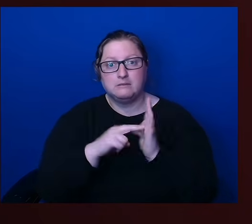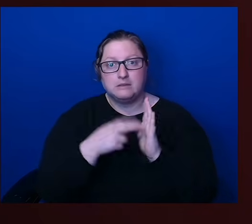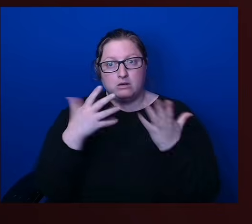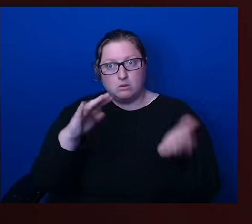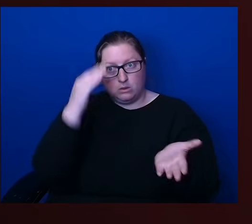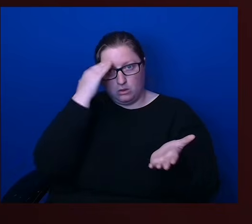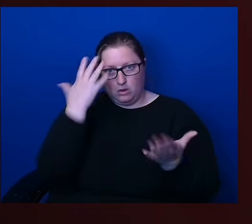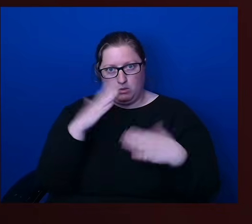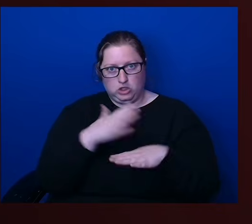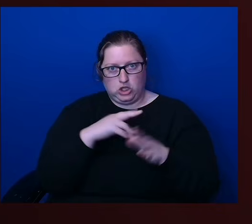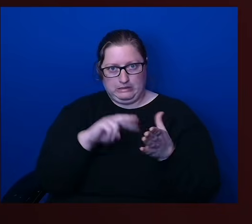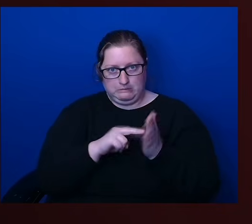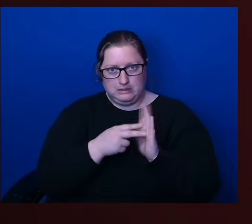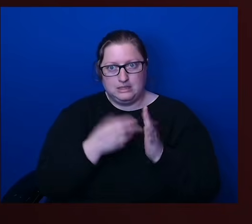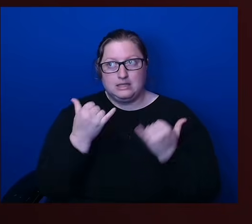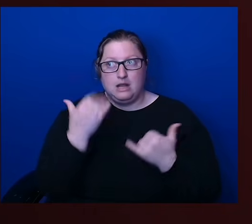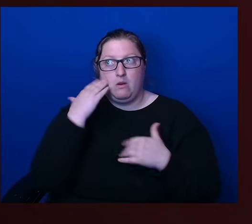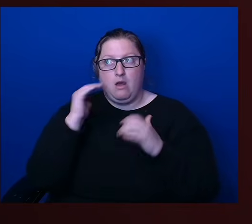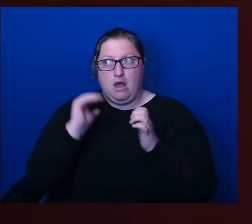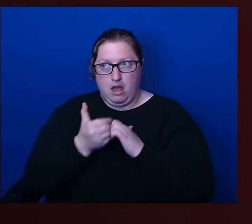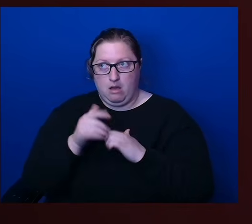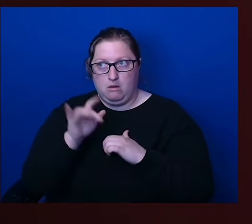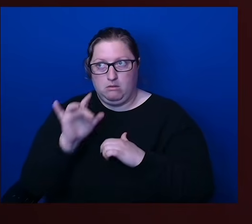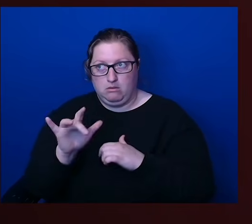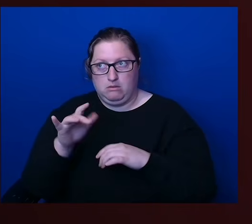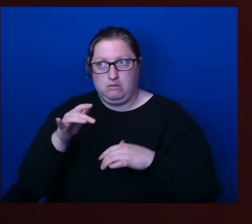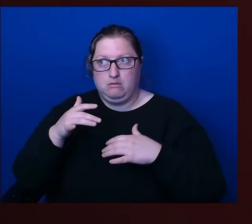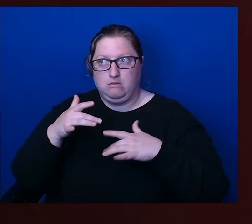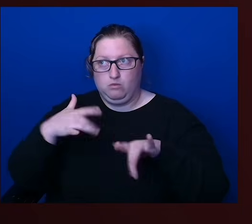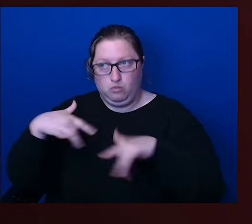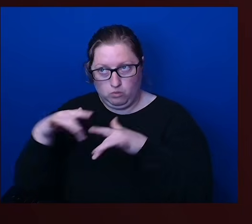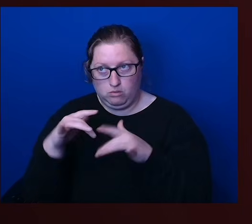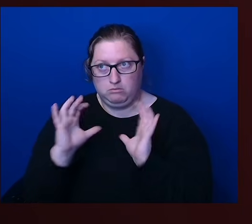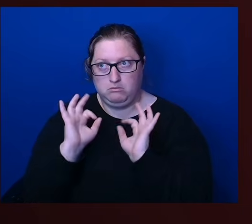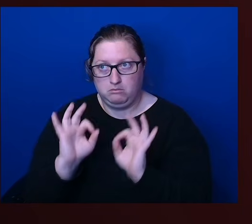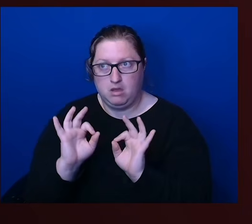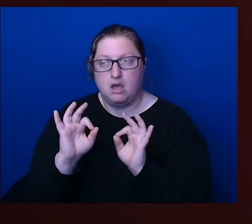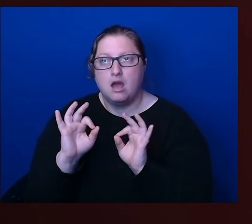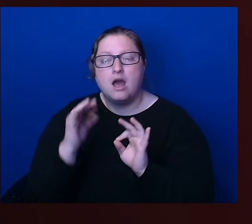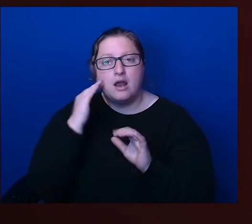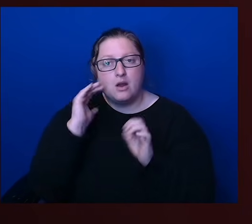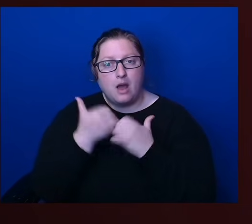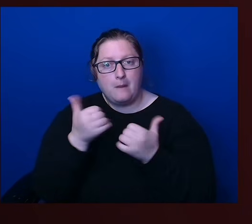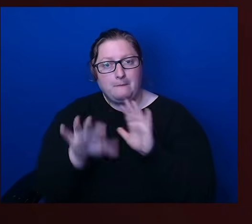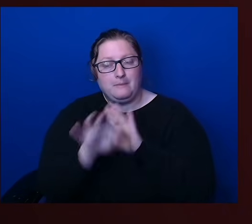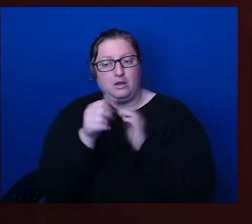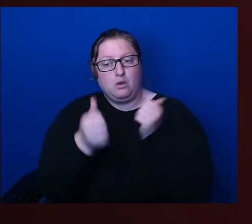now I know how to play that song once I've generated it, and I know how to pick the mini device to be able to play it on.